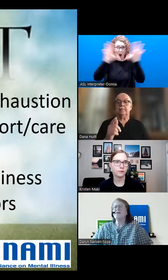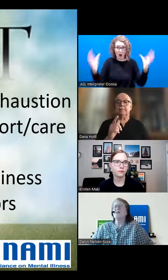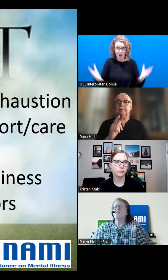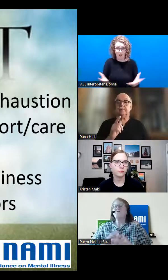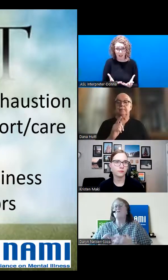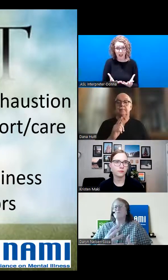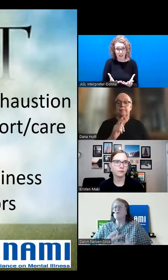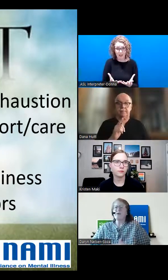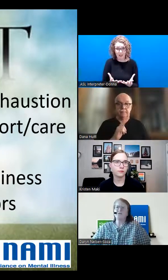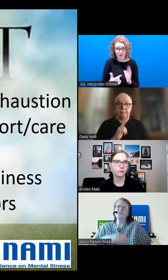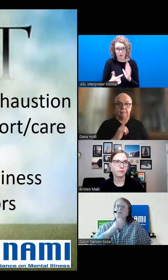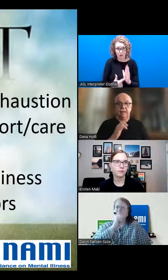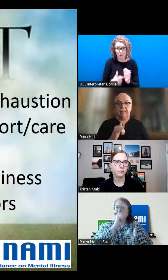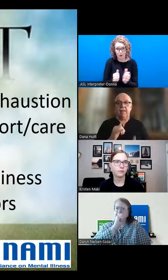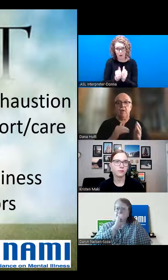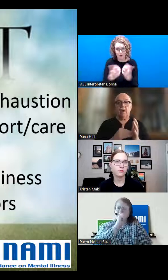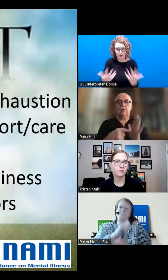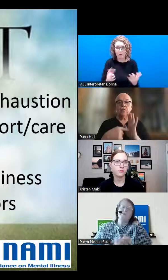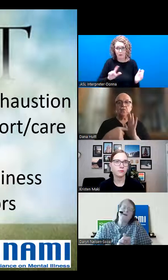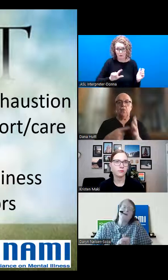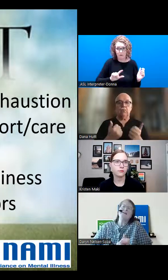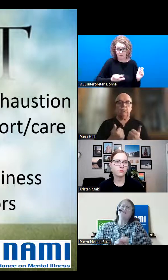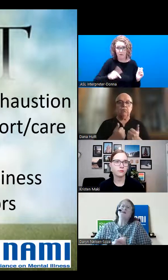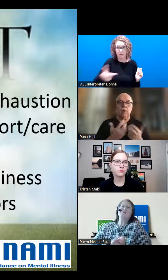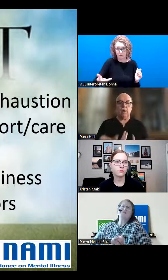the caregiver or